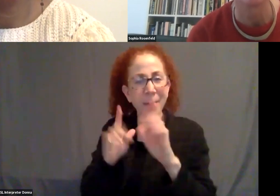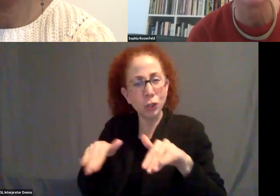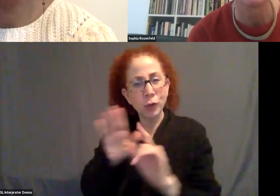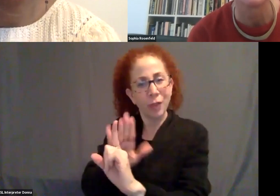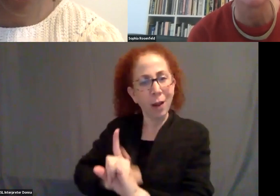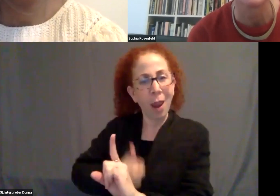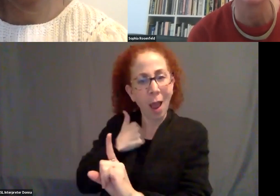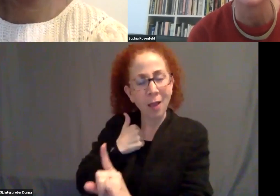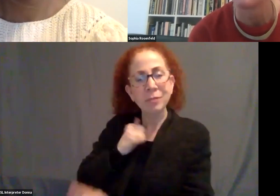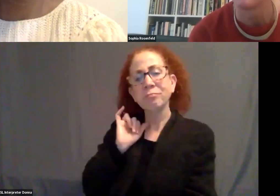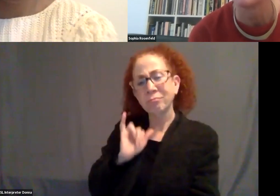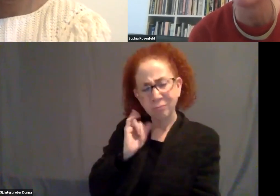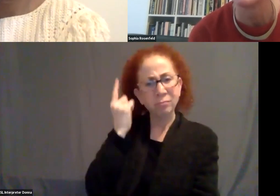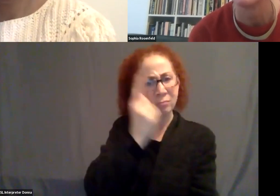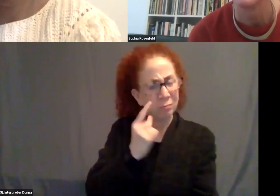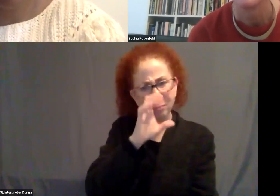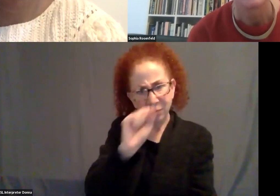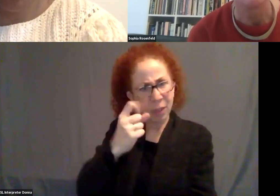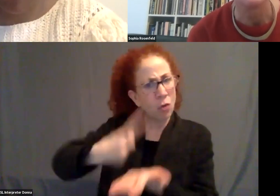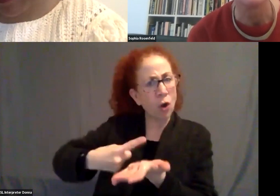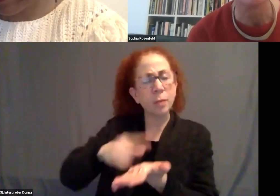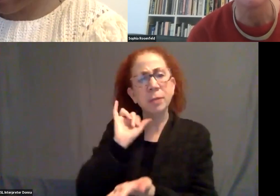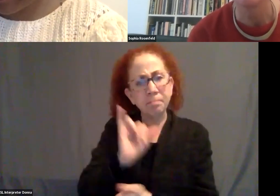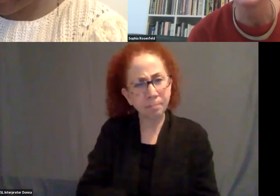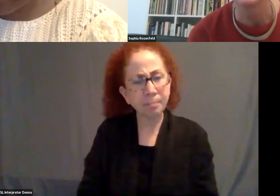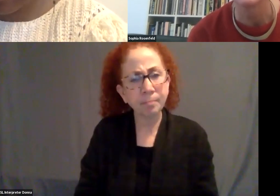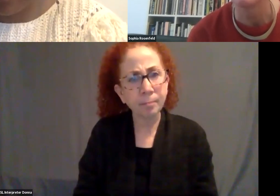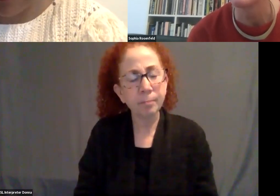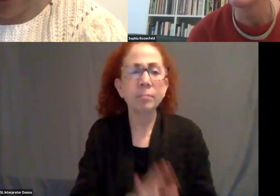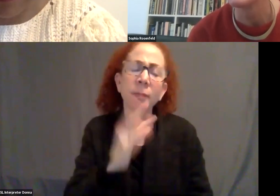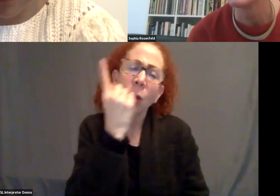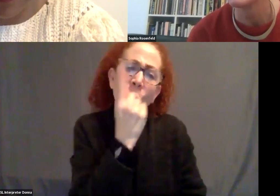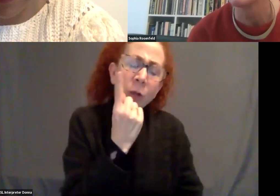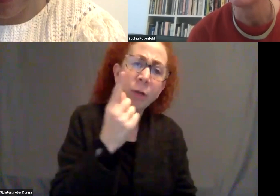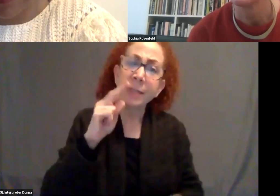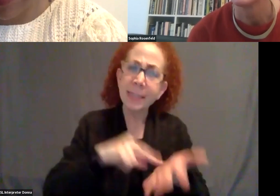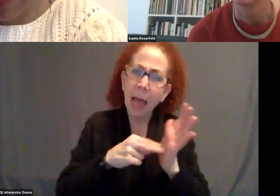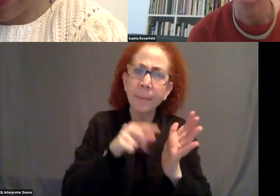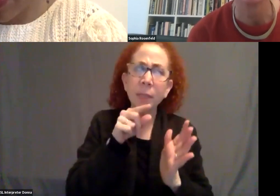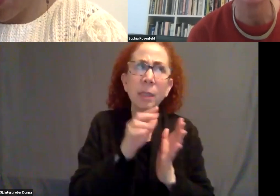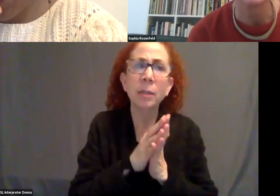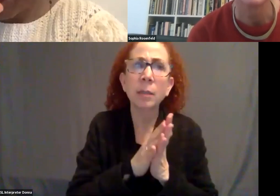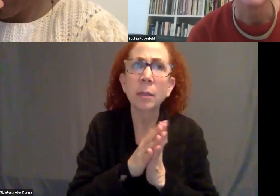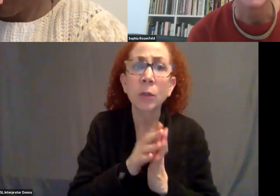It's a very compelling argument. I wonder if that means then, that you see children